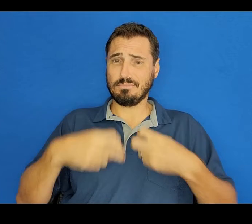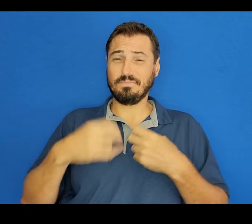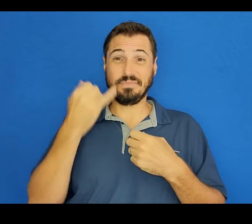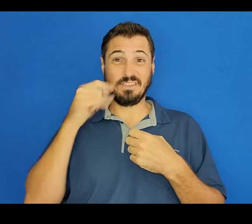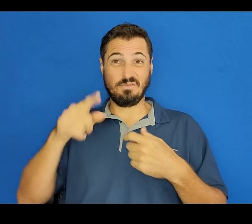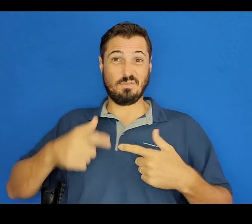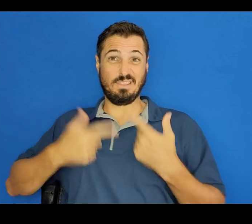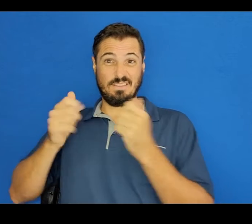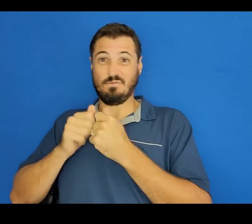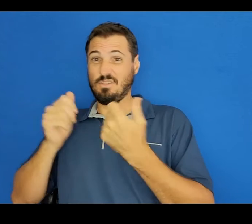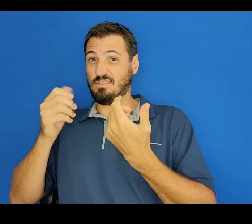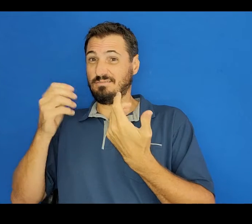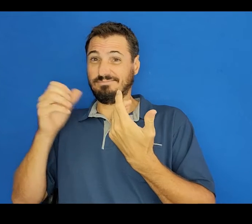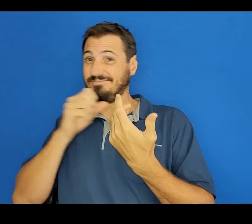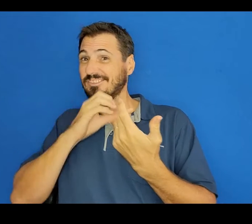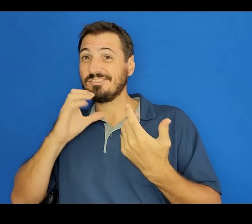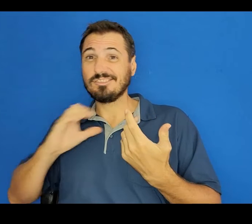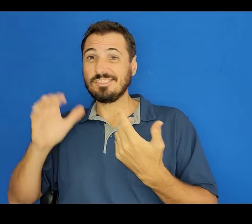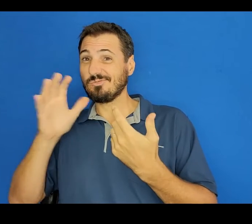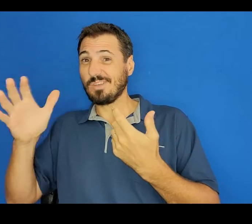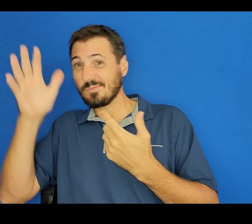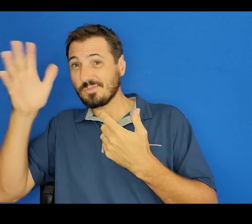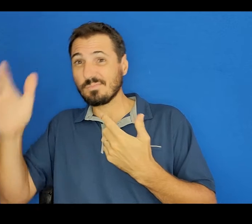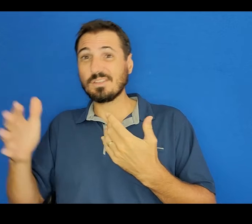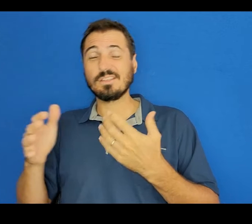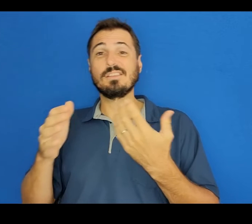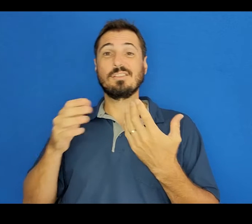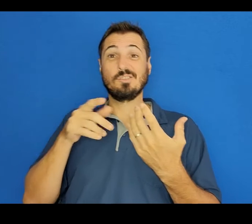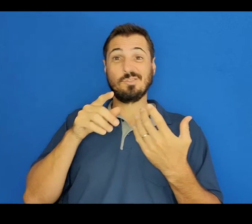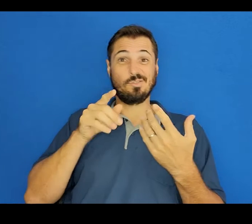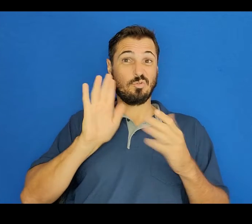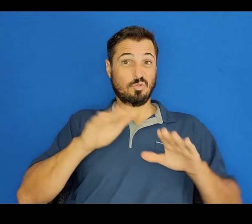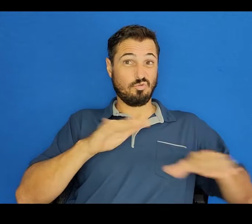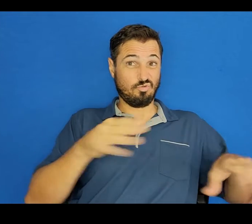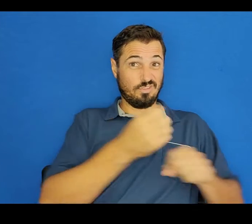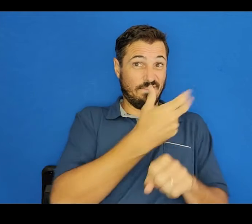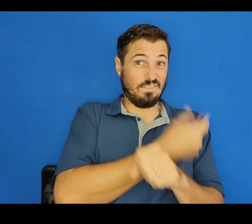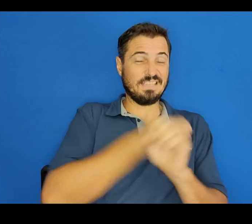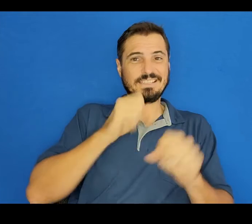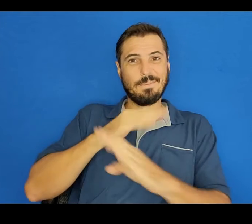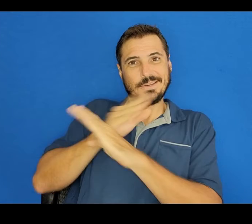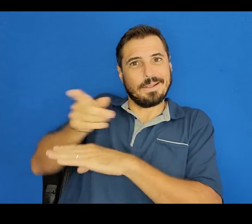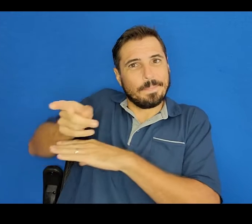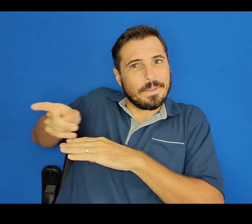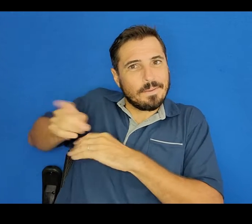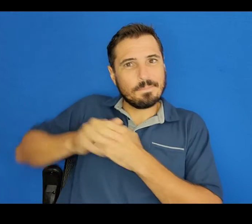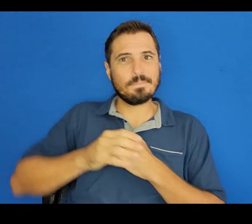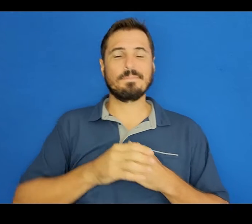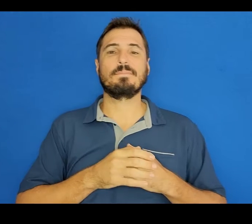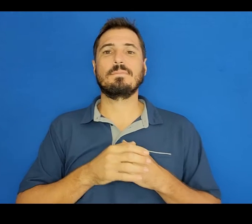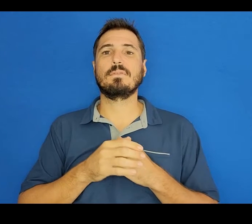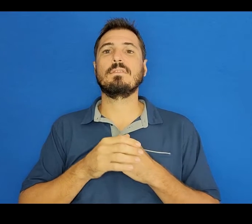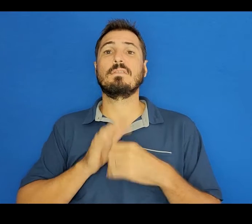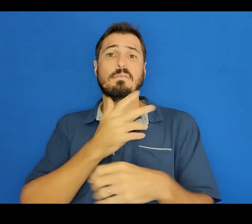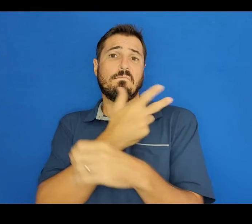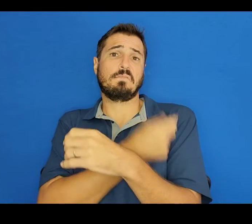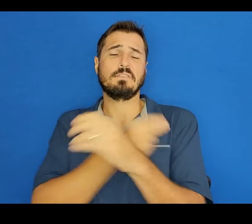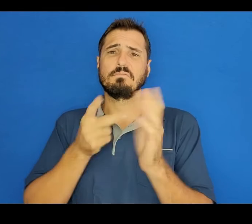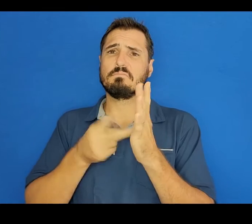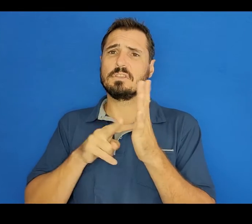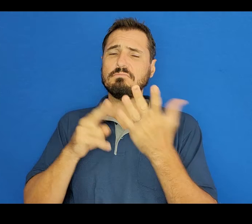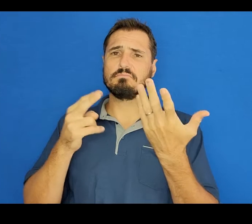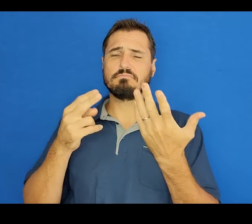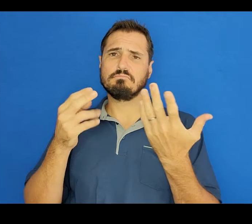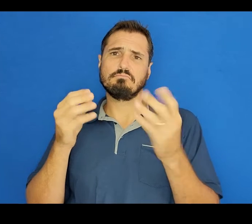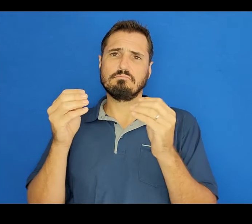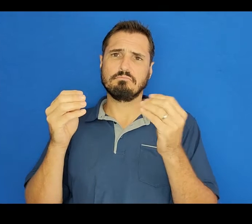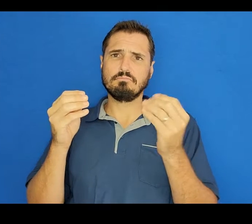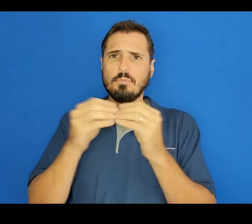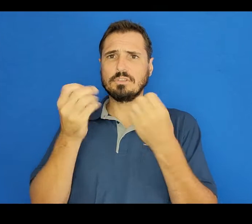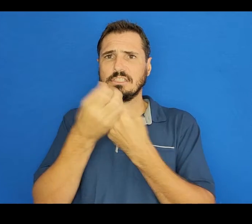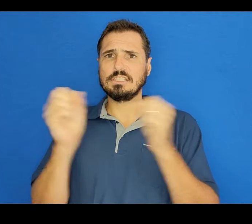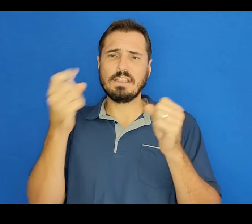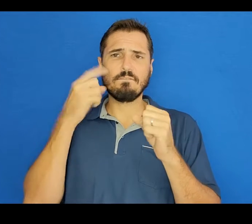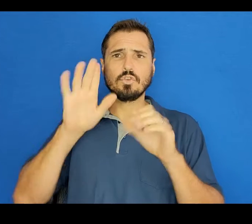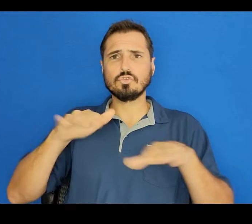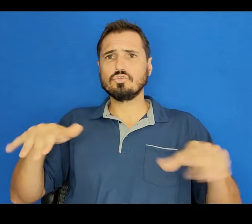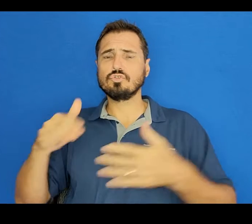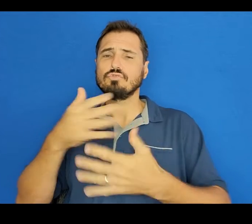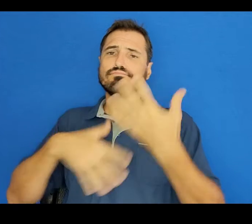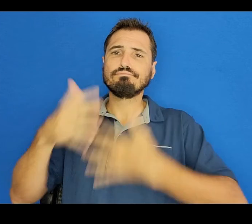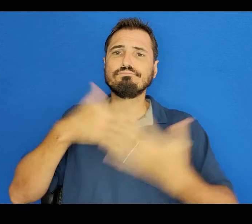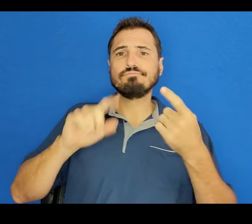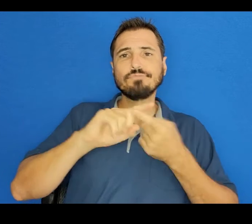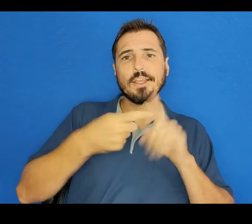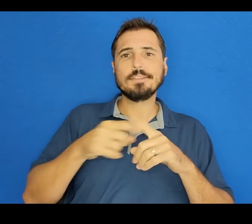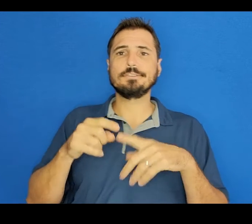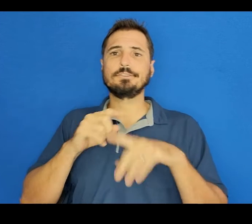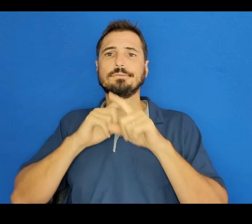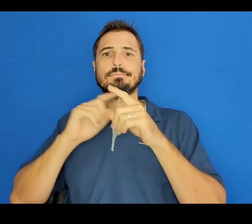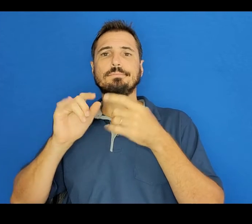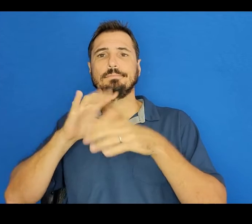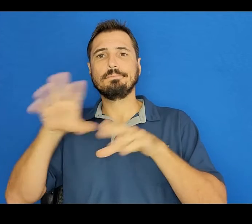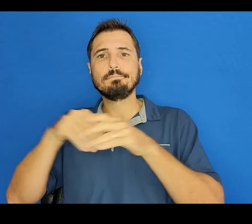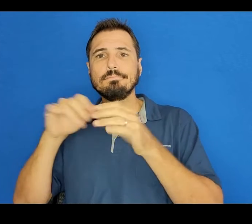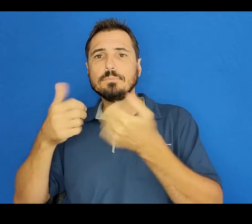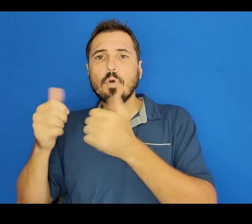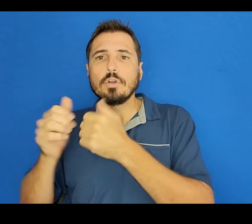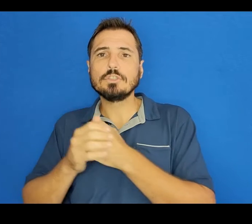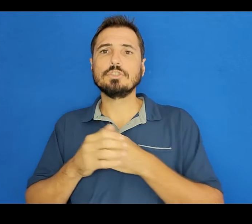helps to protect those loved ones also. The vaccine makes it safer for them to socialize with their peers and participate in sports and other activities. The vaccines have been safely administered